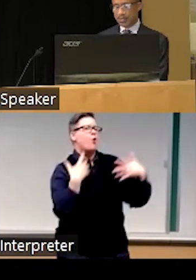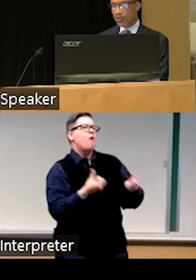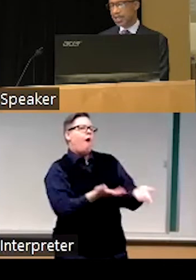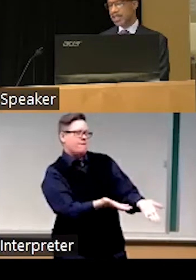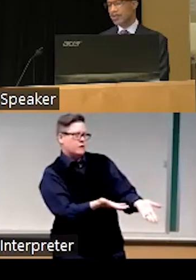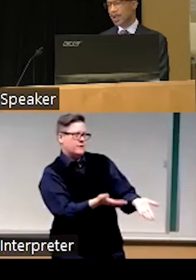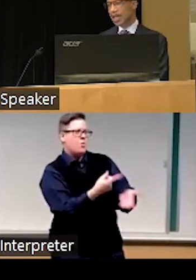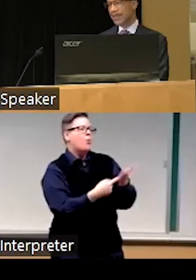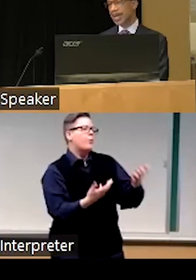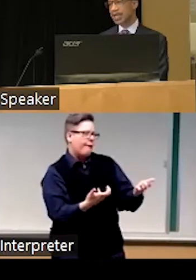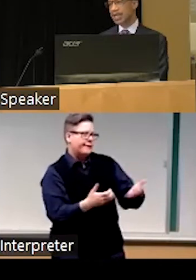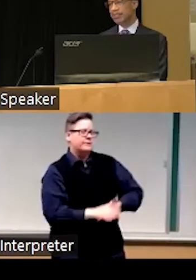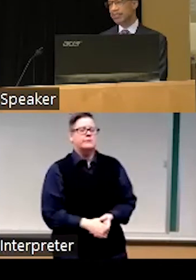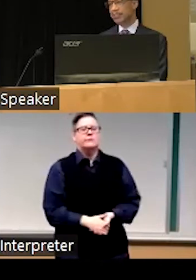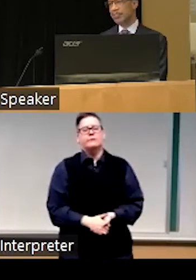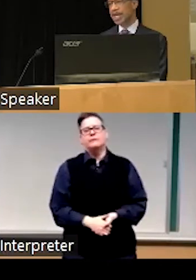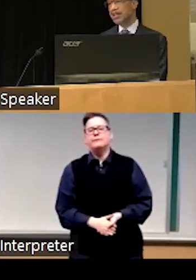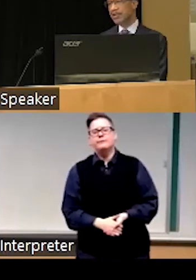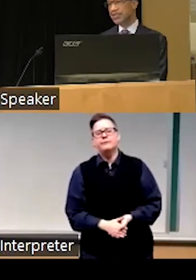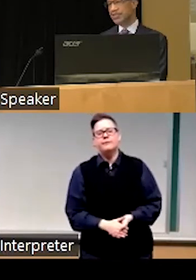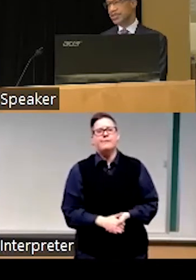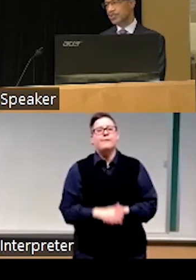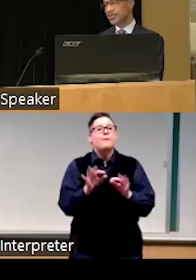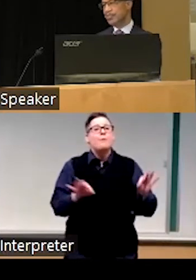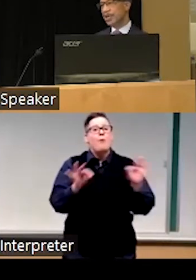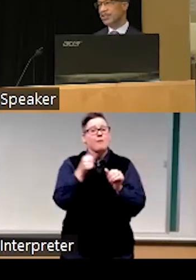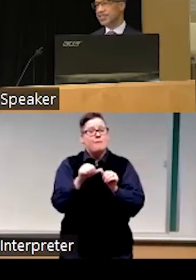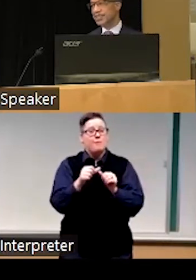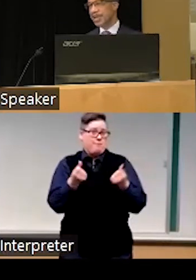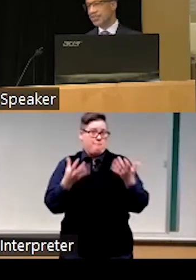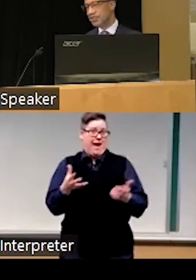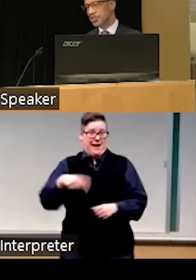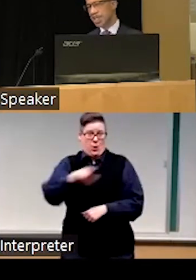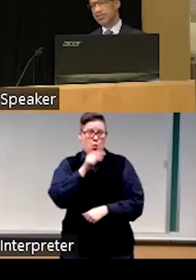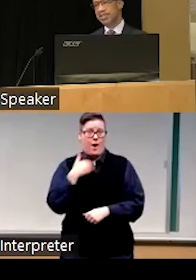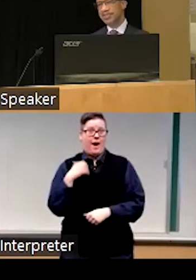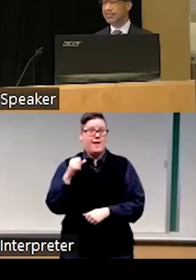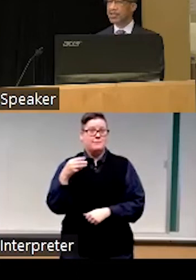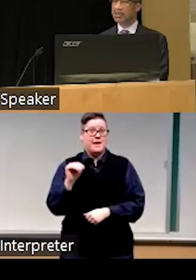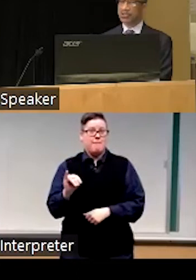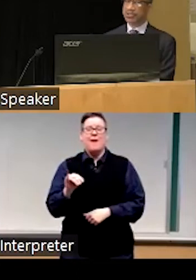um it's important to keep in mind that many of our serious and persistent mental illnesses have different trajectories and different cultures